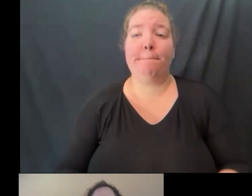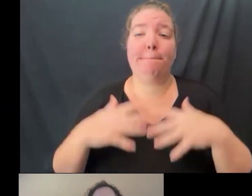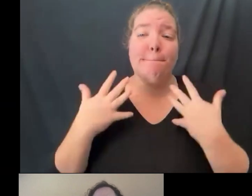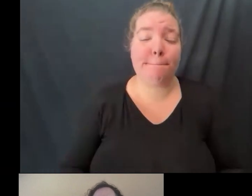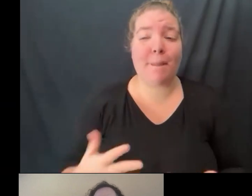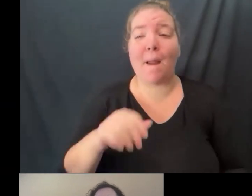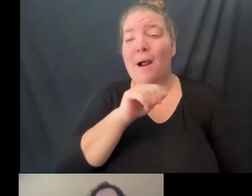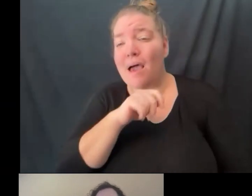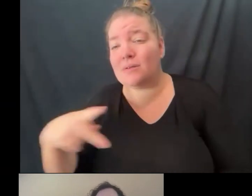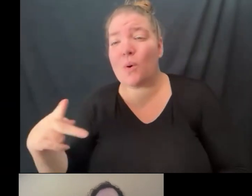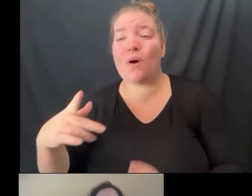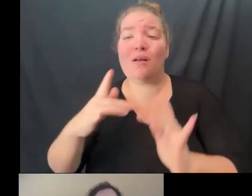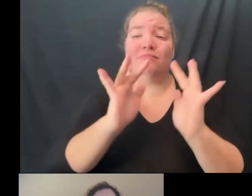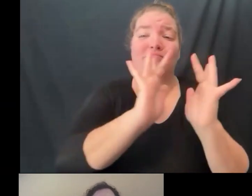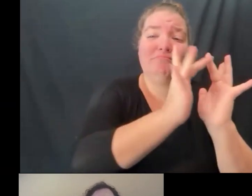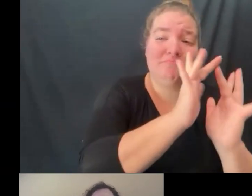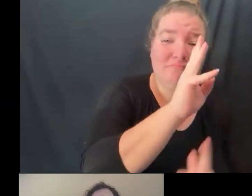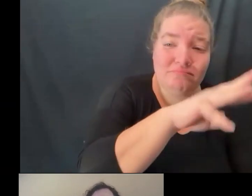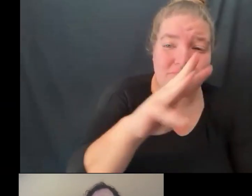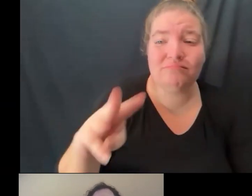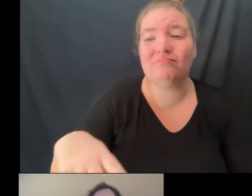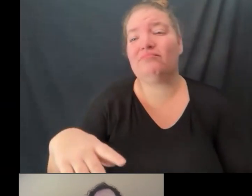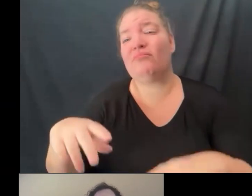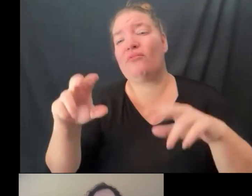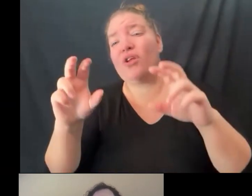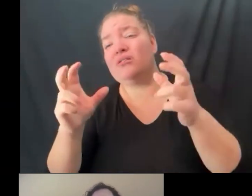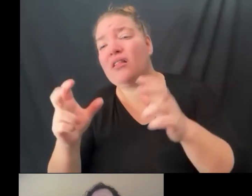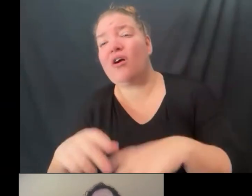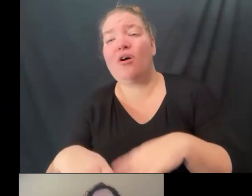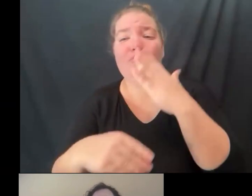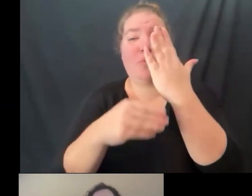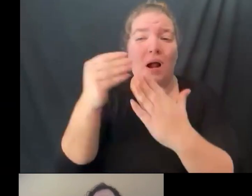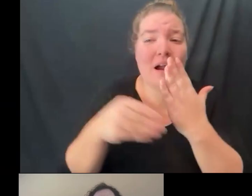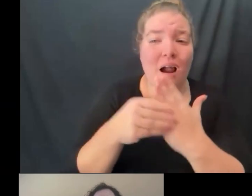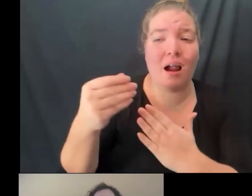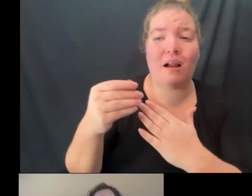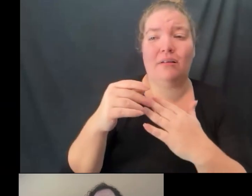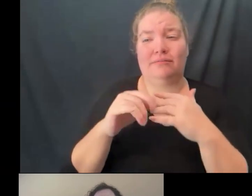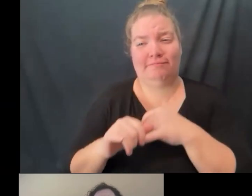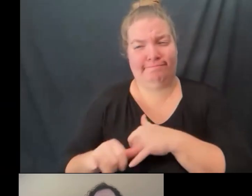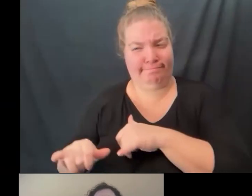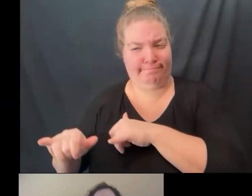going to be very similar for the web pages, and for the apps, and the mobile apps, as well as the documents